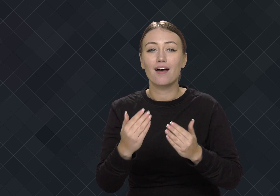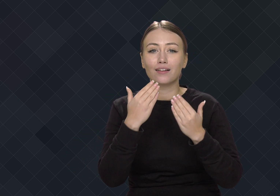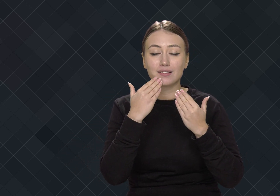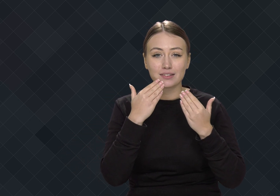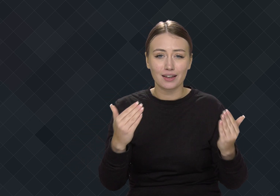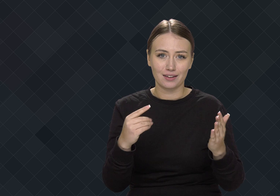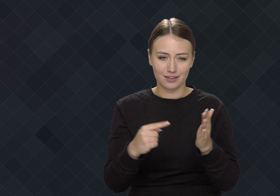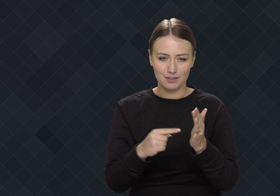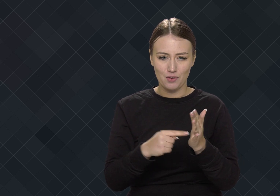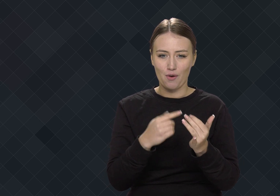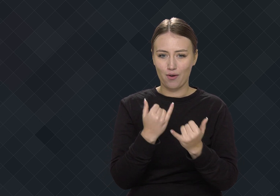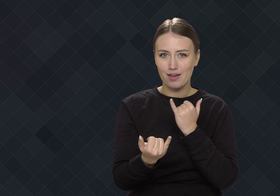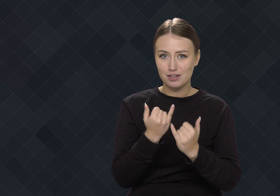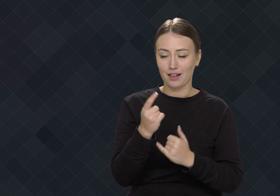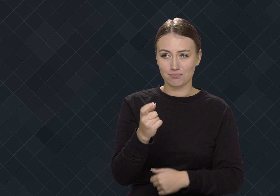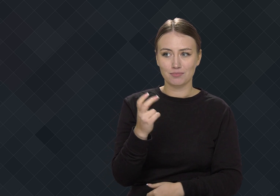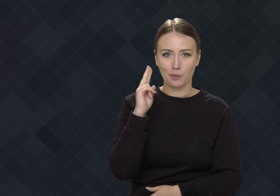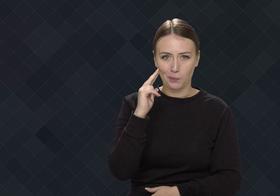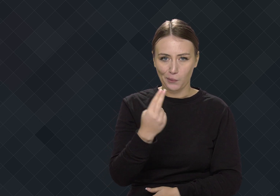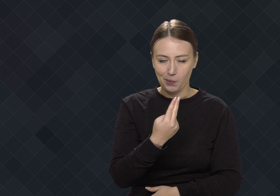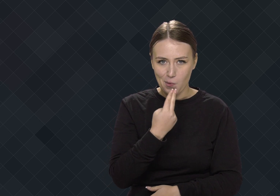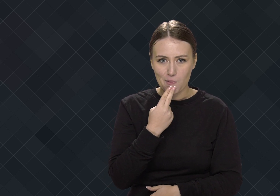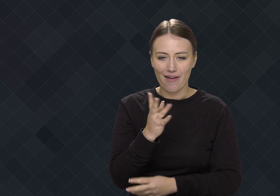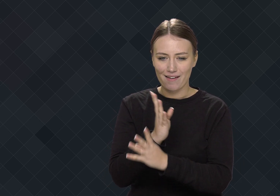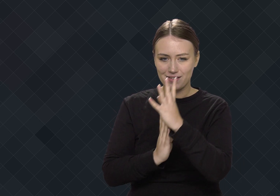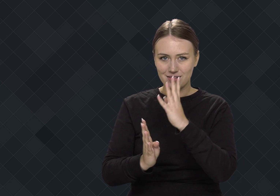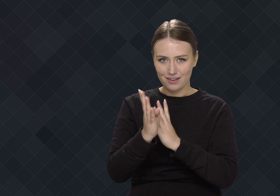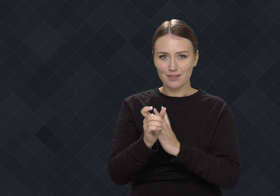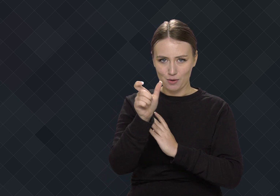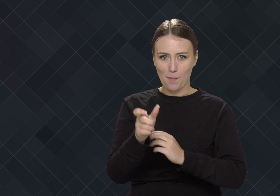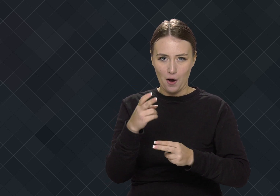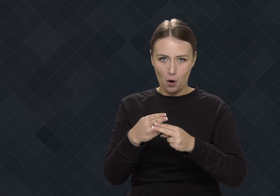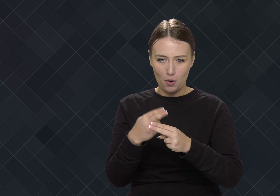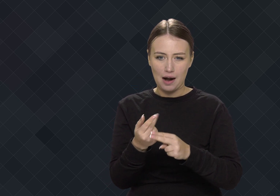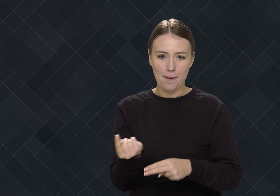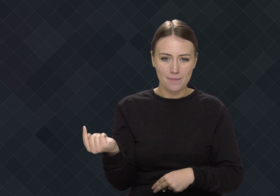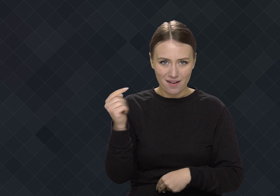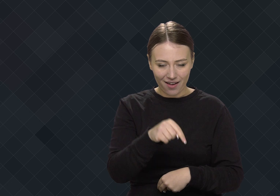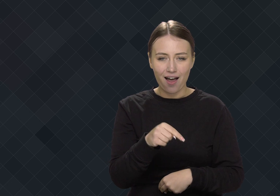thanks to this, when a deaf patient comes,